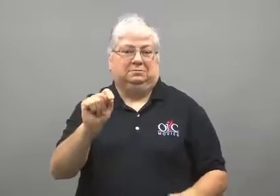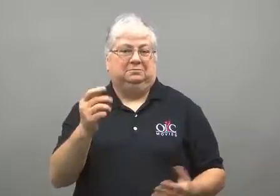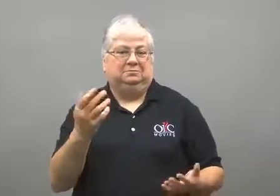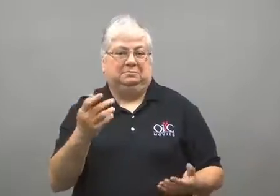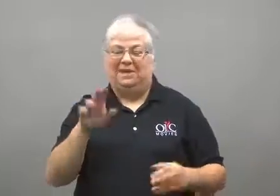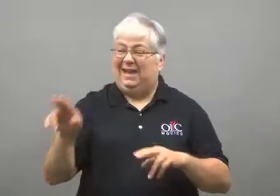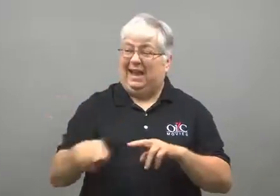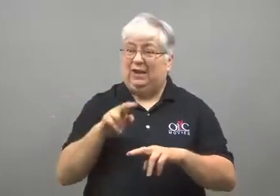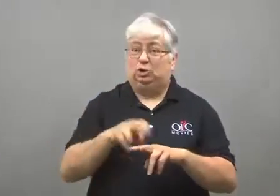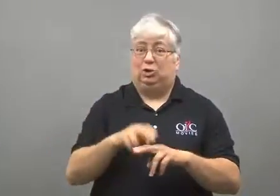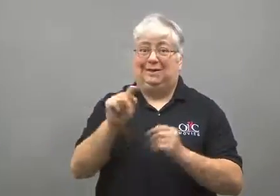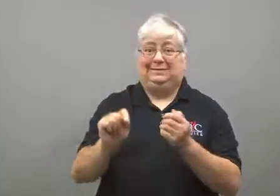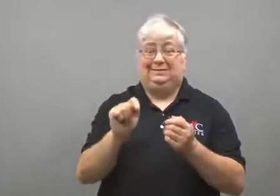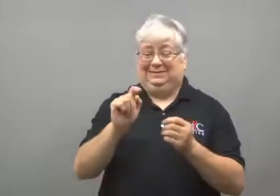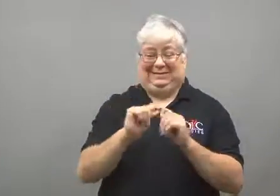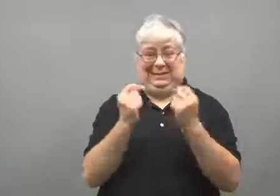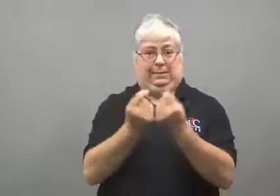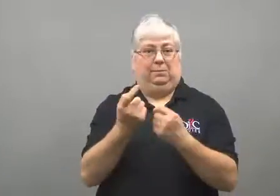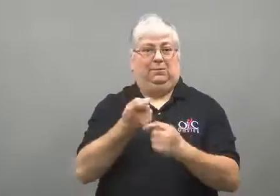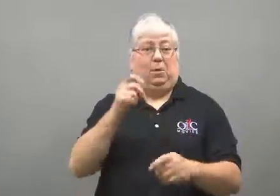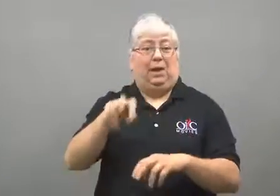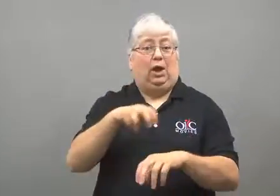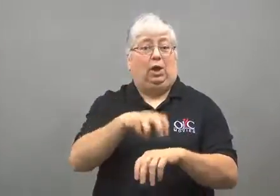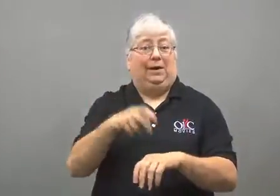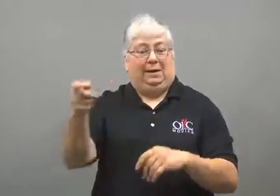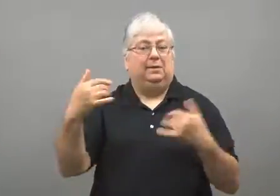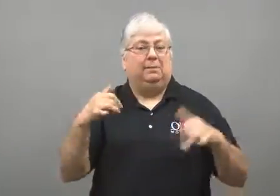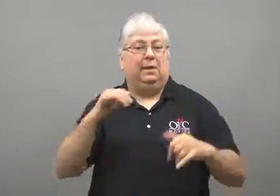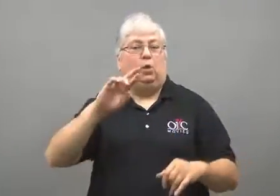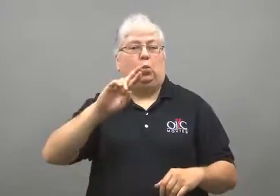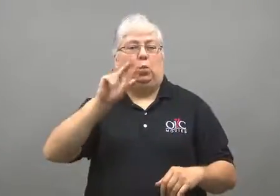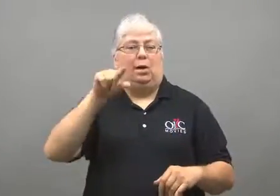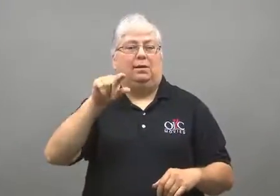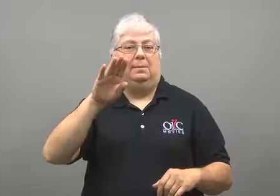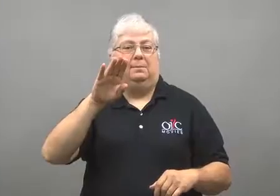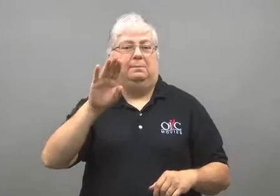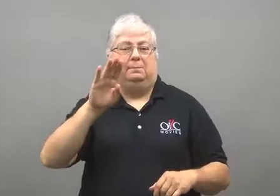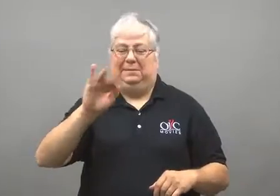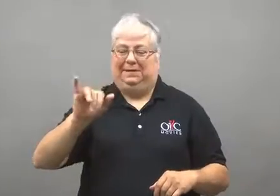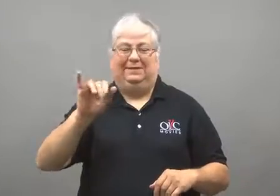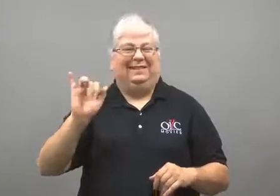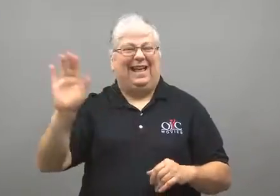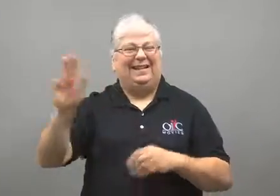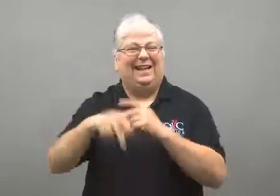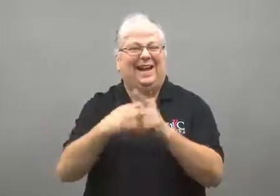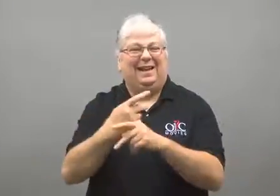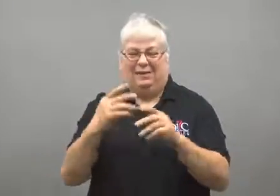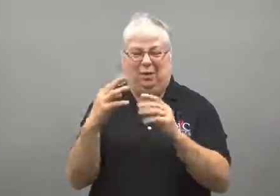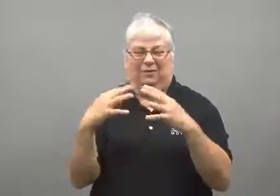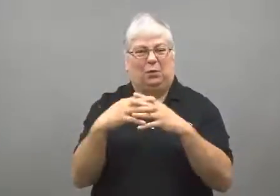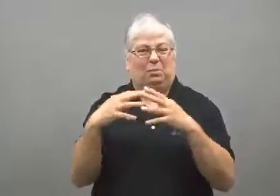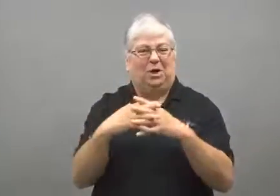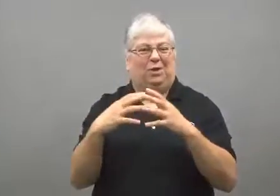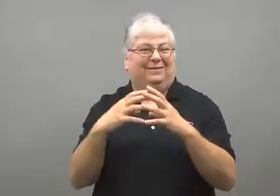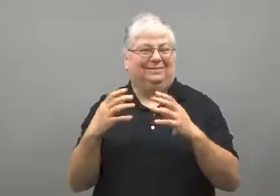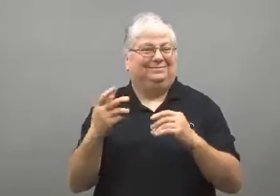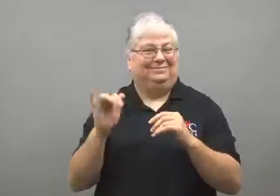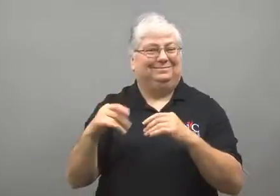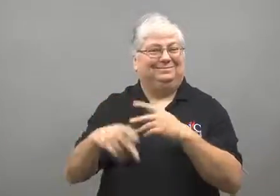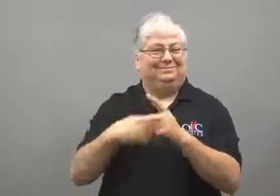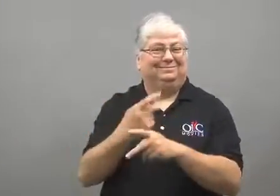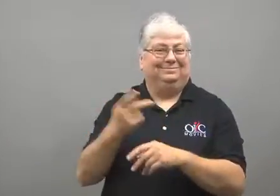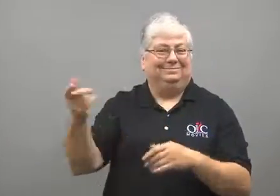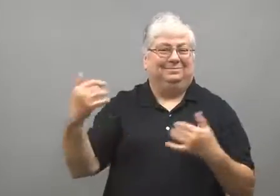They were members of the national rugby team of Ireland.